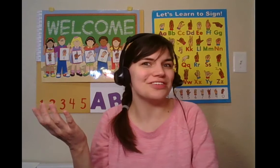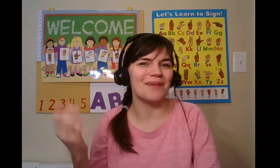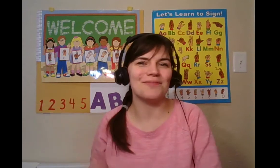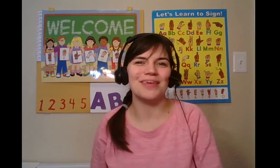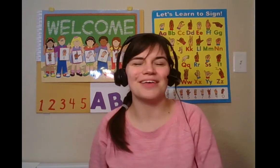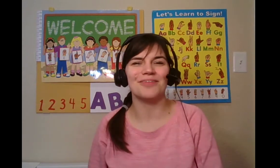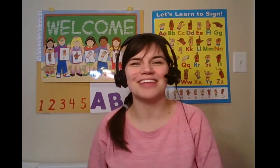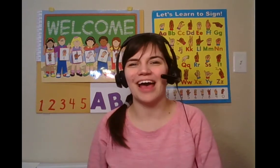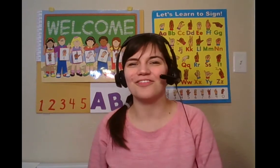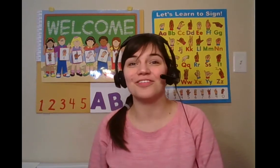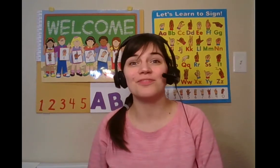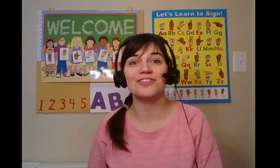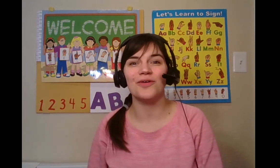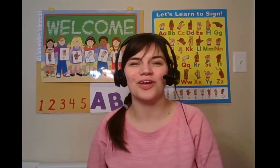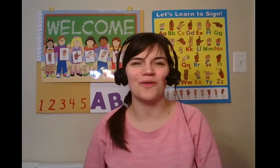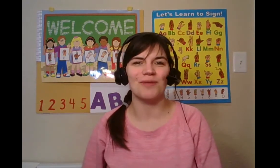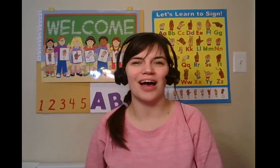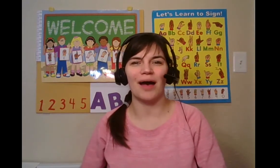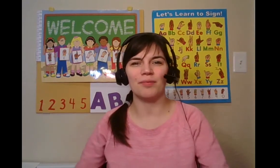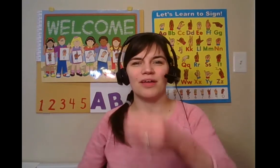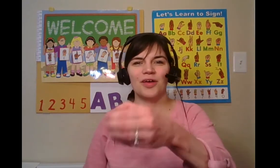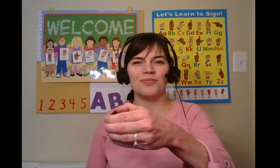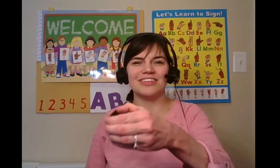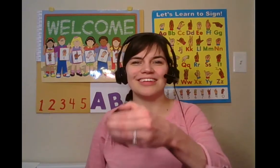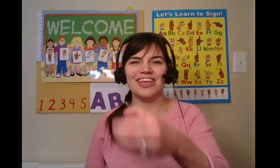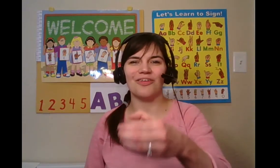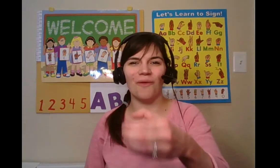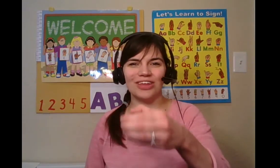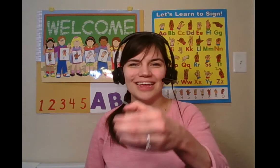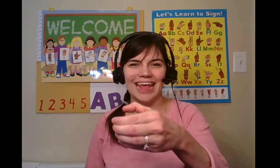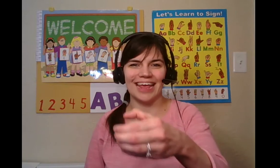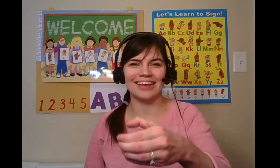might be able to have some soda or pop. Pretend like you're holding a can and